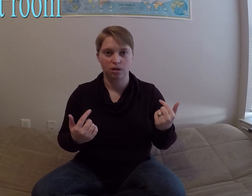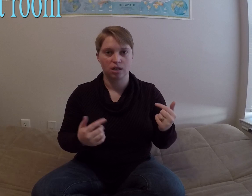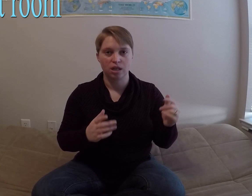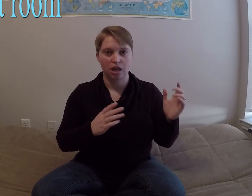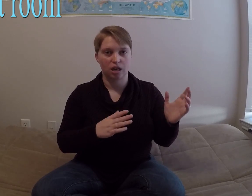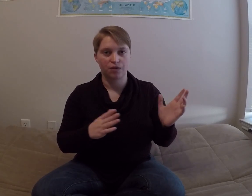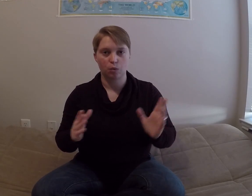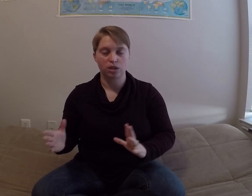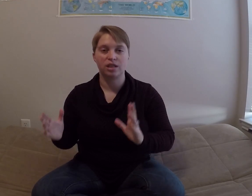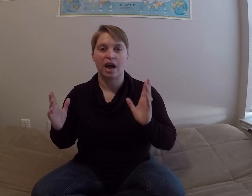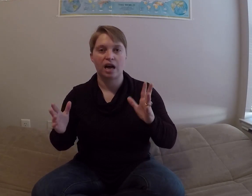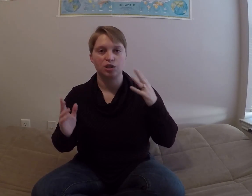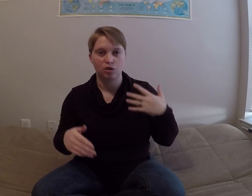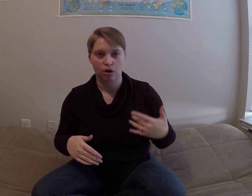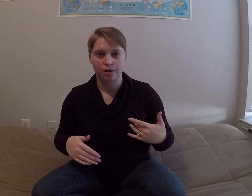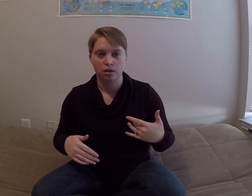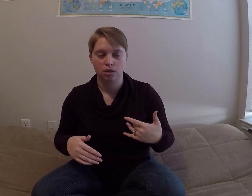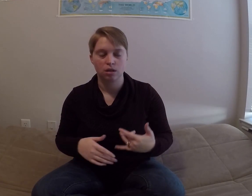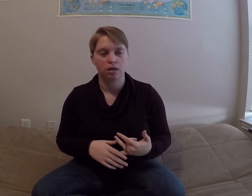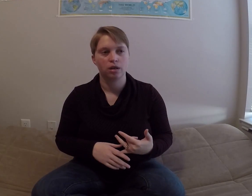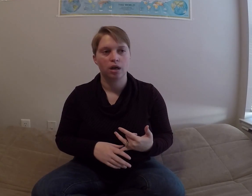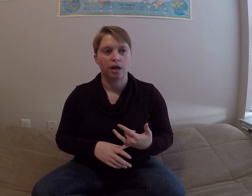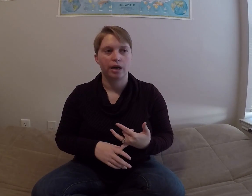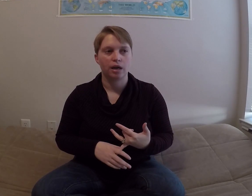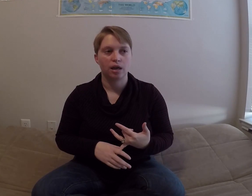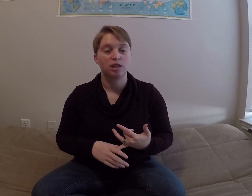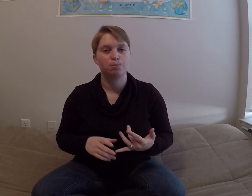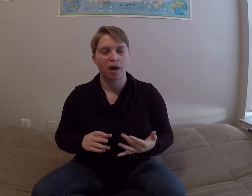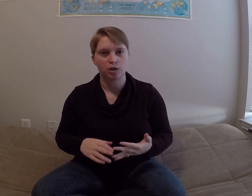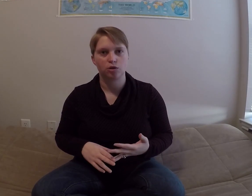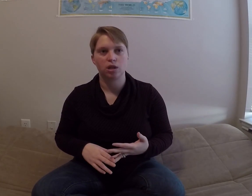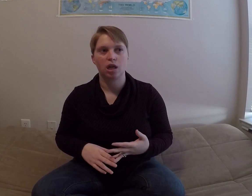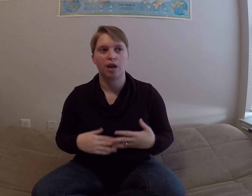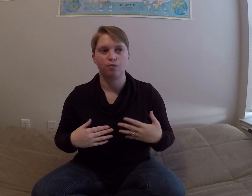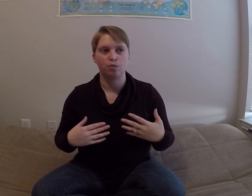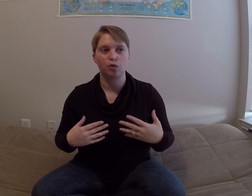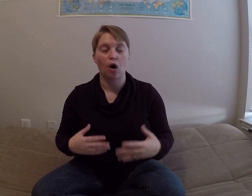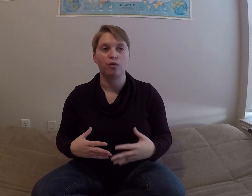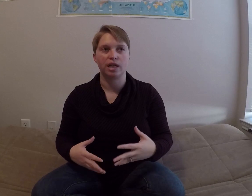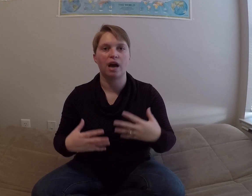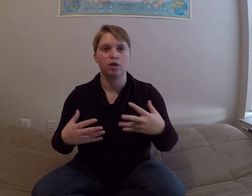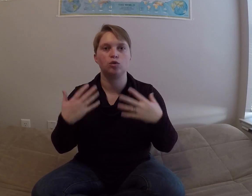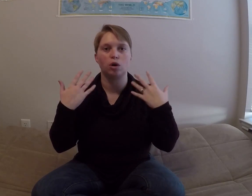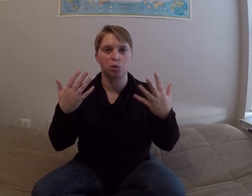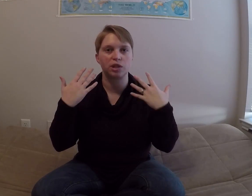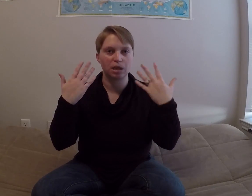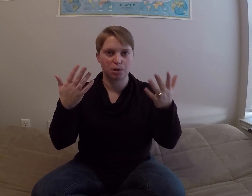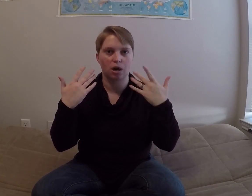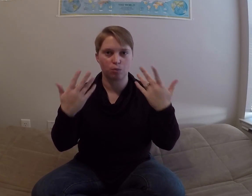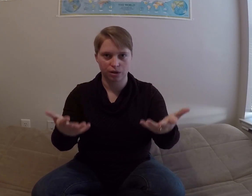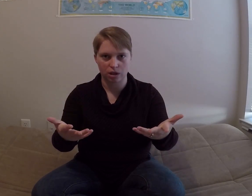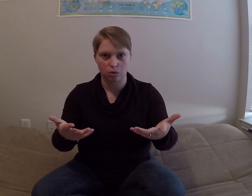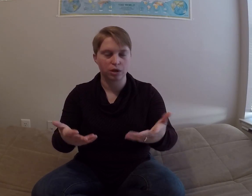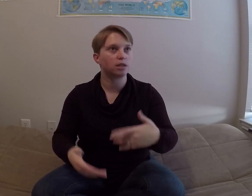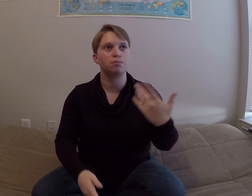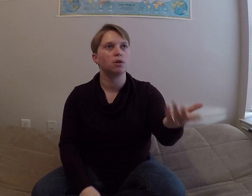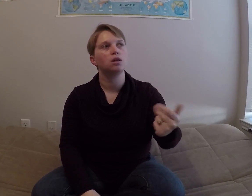and it wasn’t as dark, especially if we’re already having trouble keeping up.